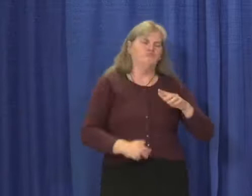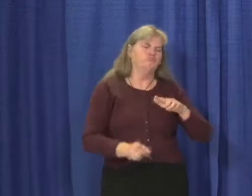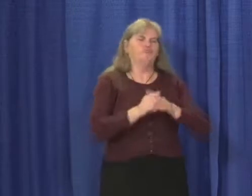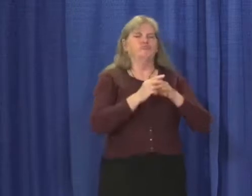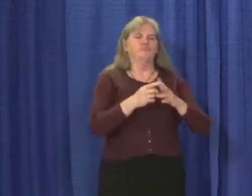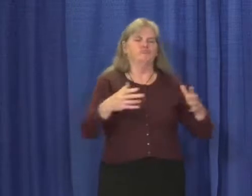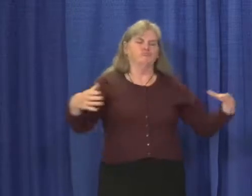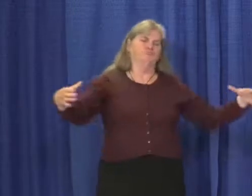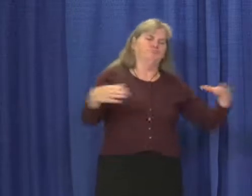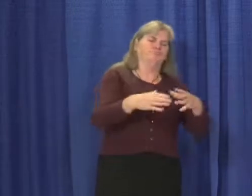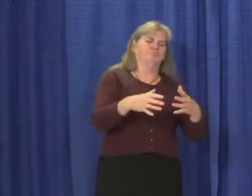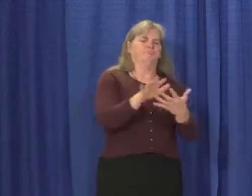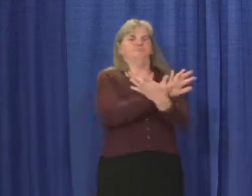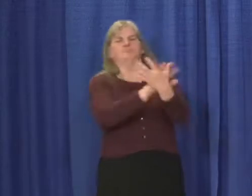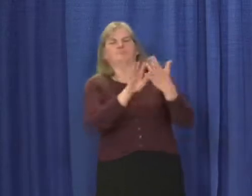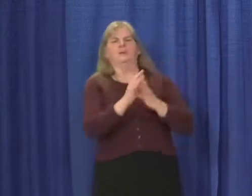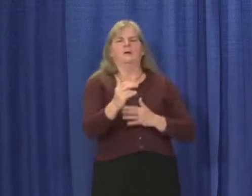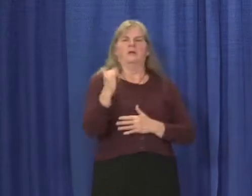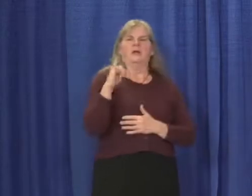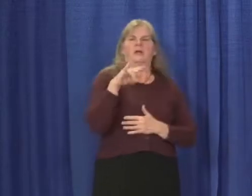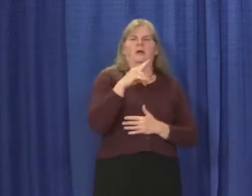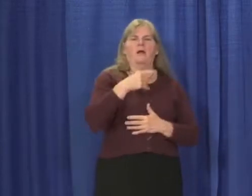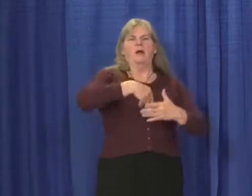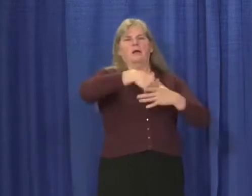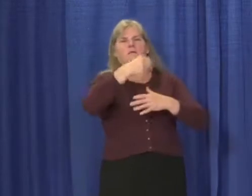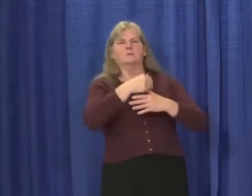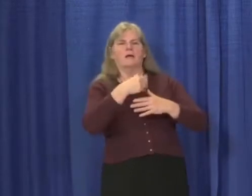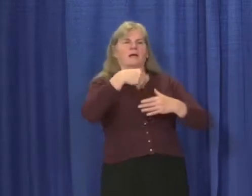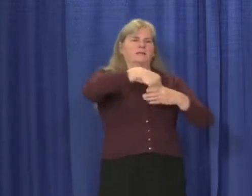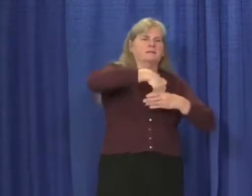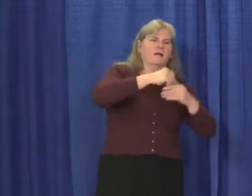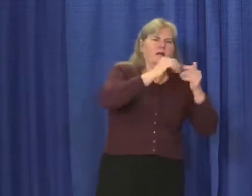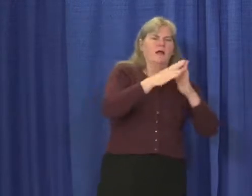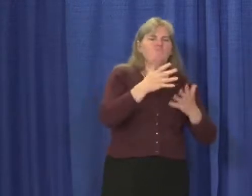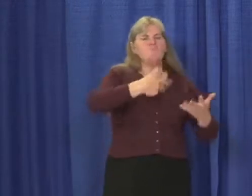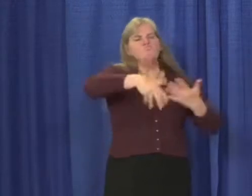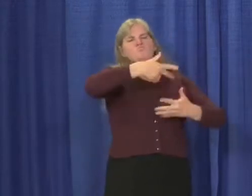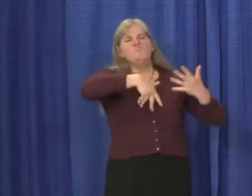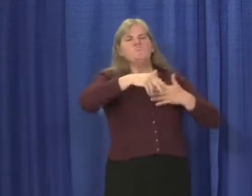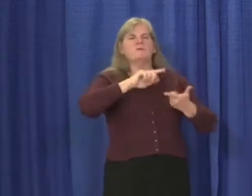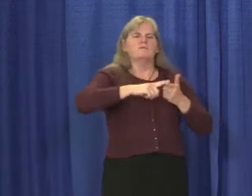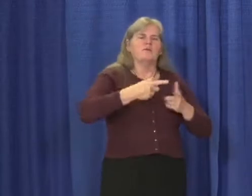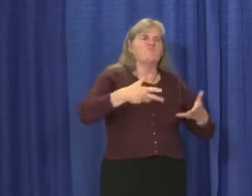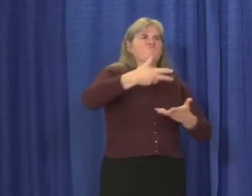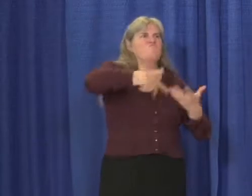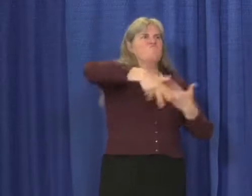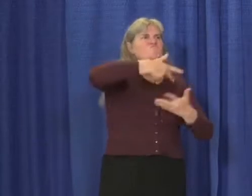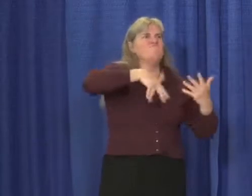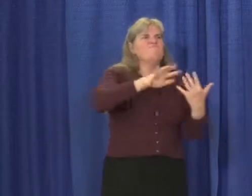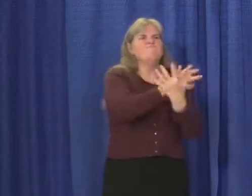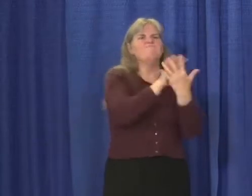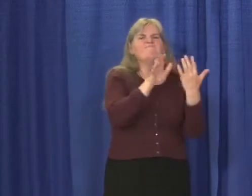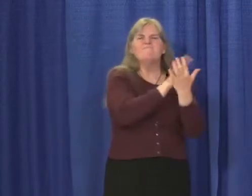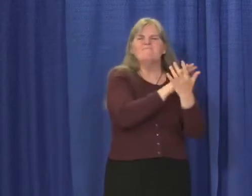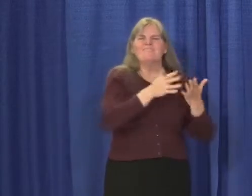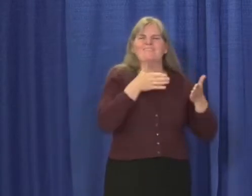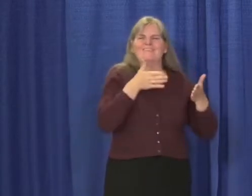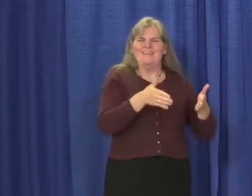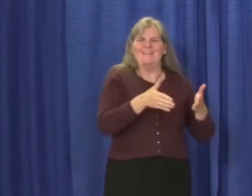social, backyard or in-house gatherings amongst friends and